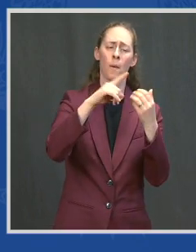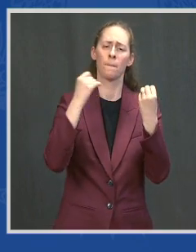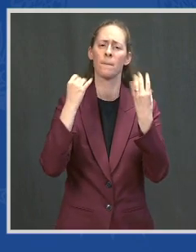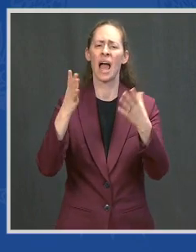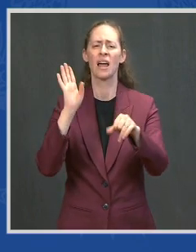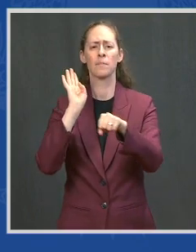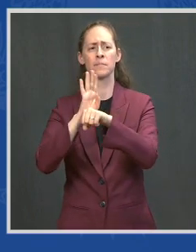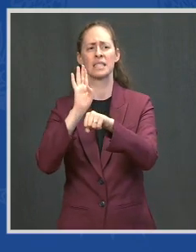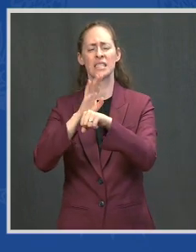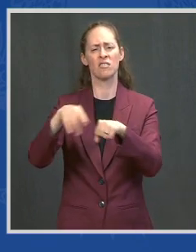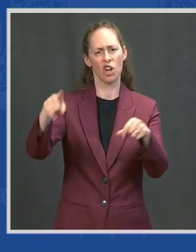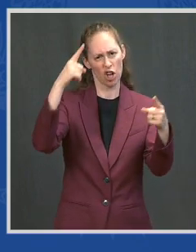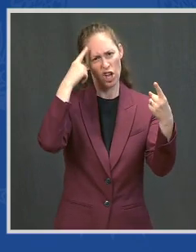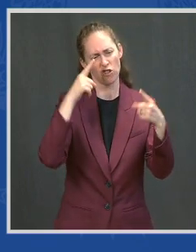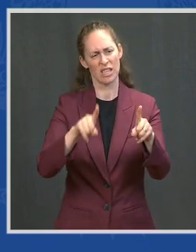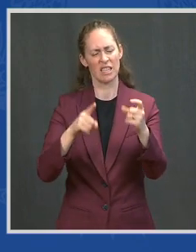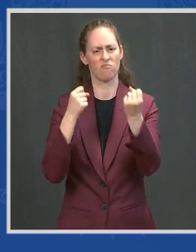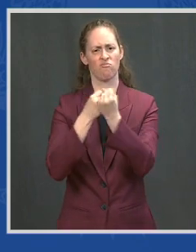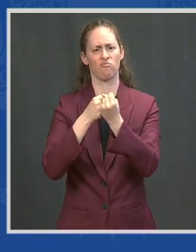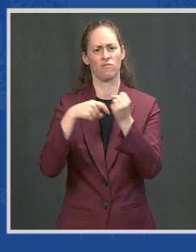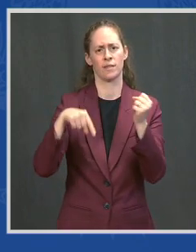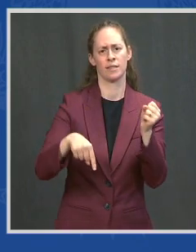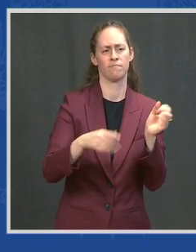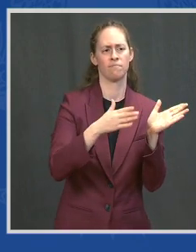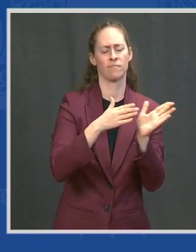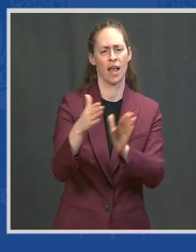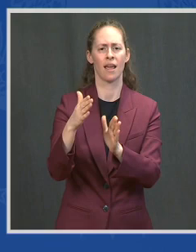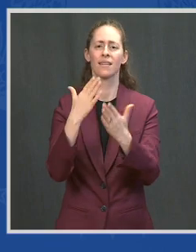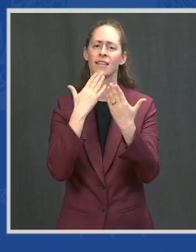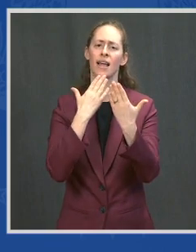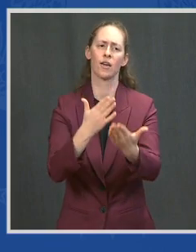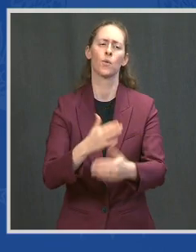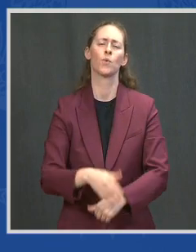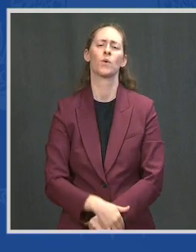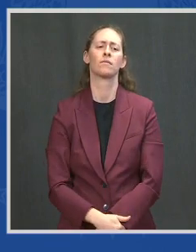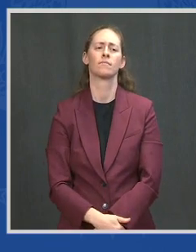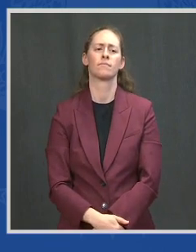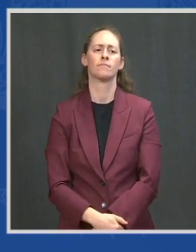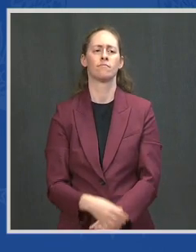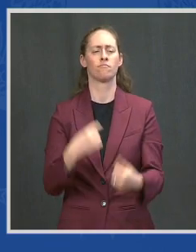with the business community. We're working with major businesses like grocery stores